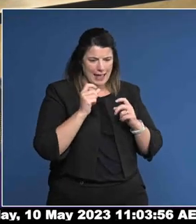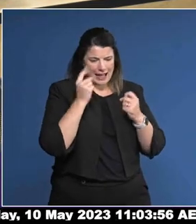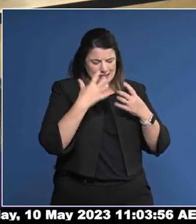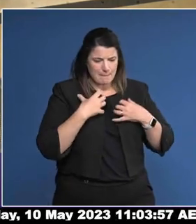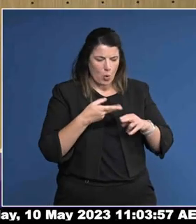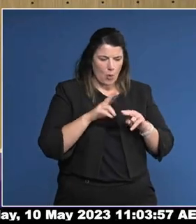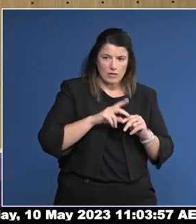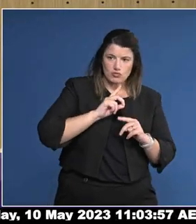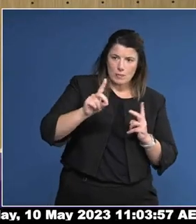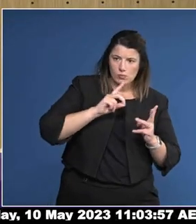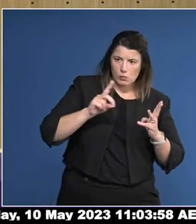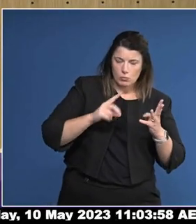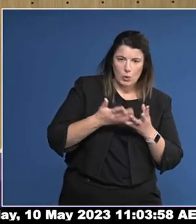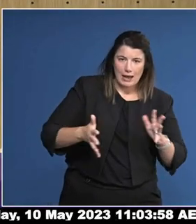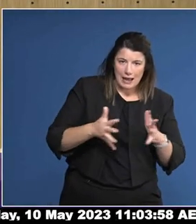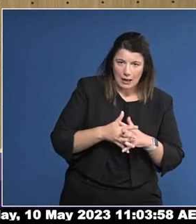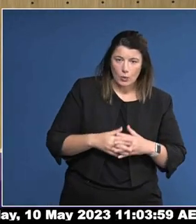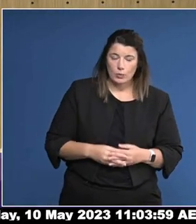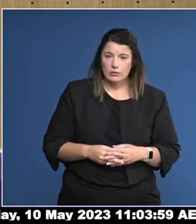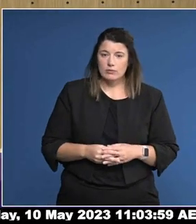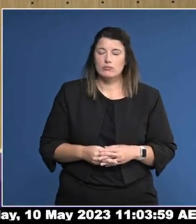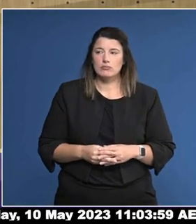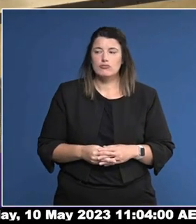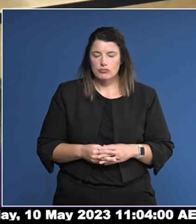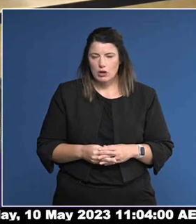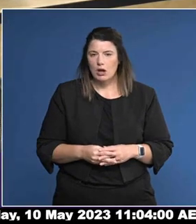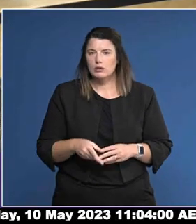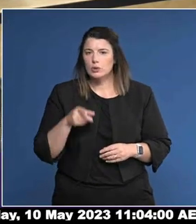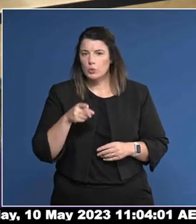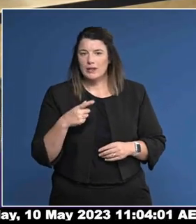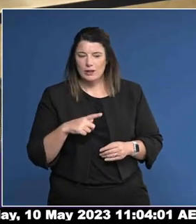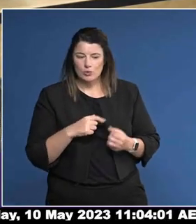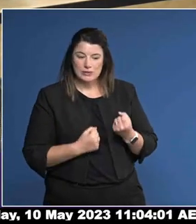And the reason that you needed to strengthen their understanding and reporting